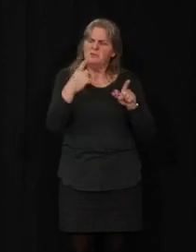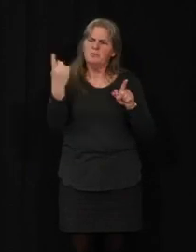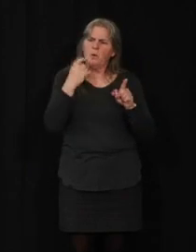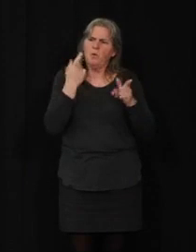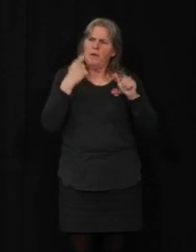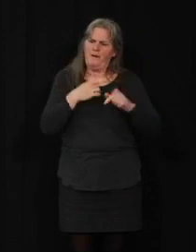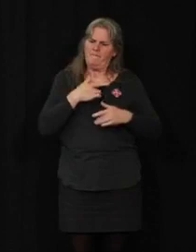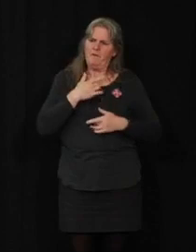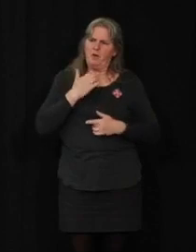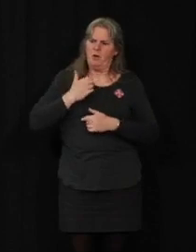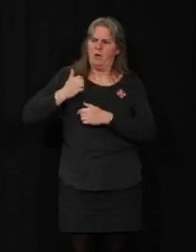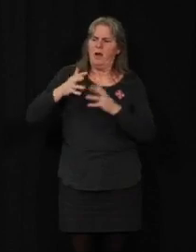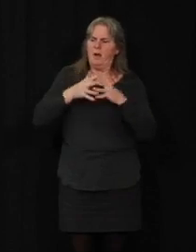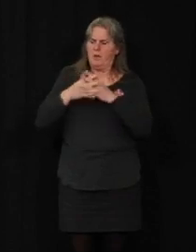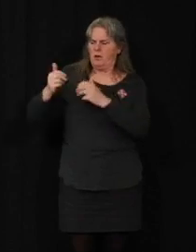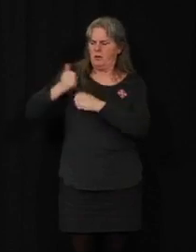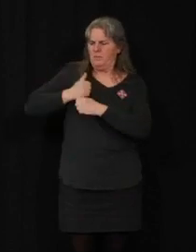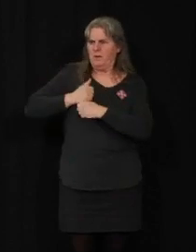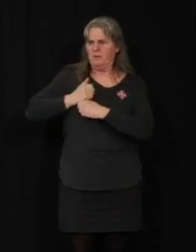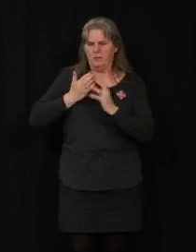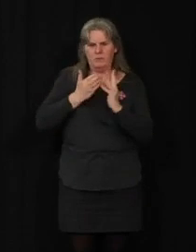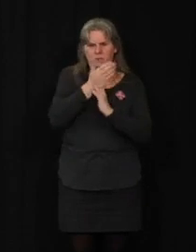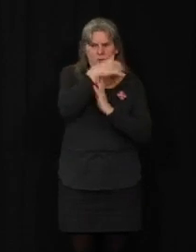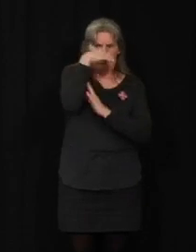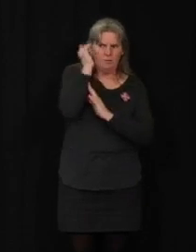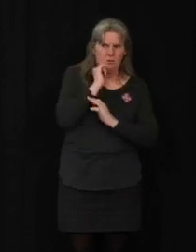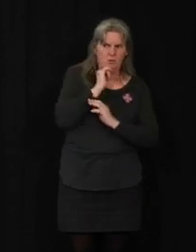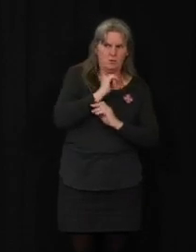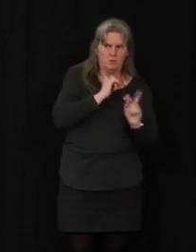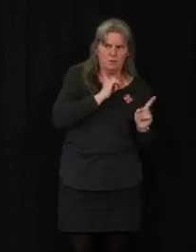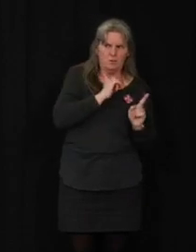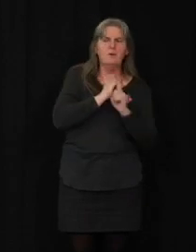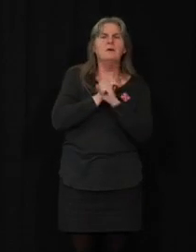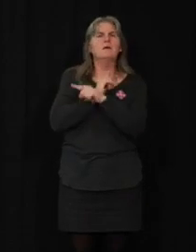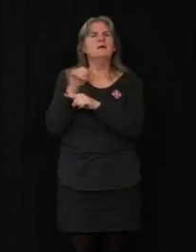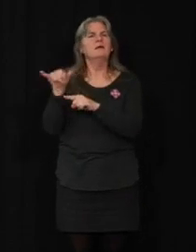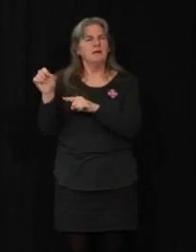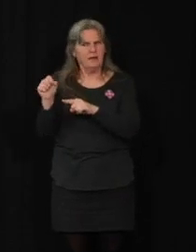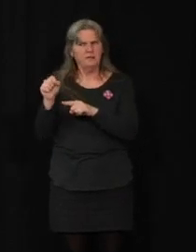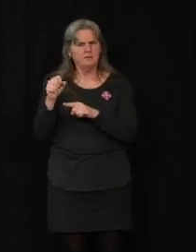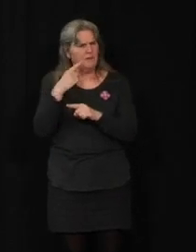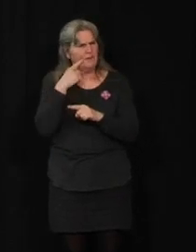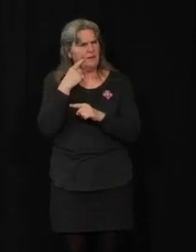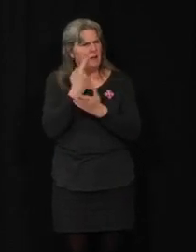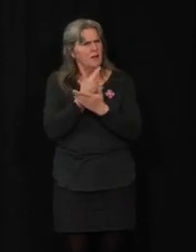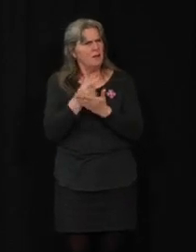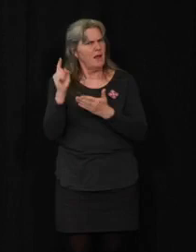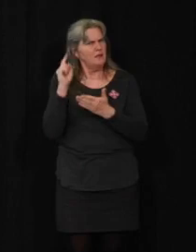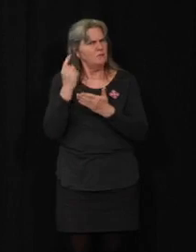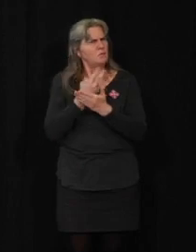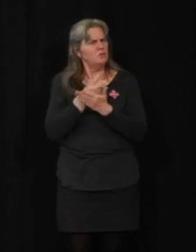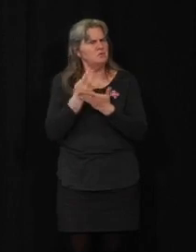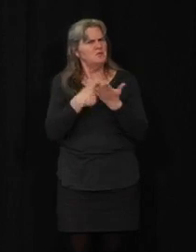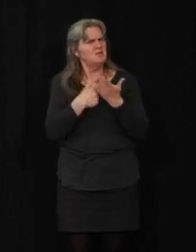territory? So we spoke with Governor Don Levy last week or two weeks ago